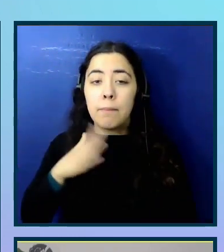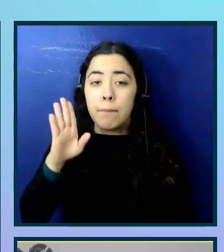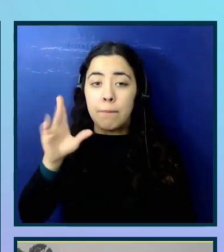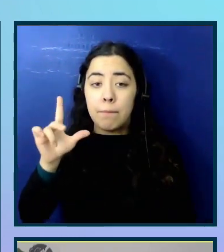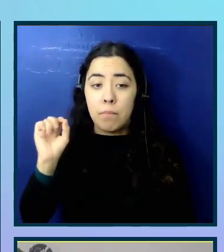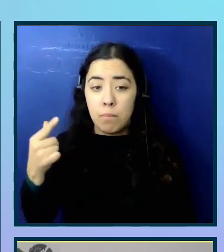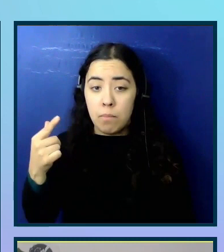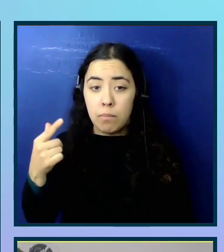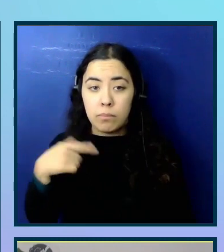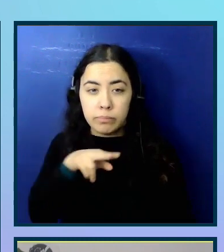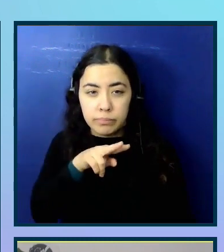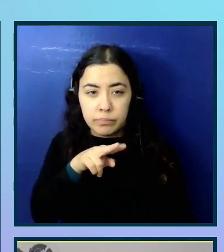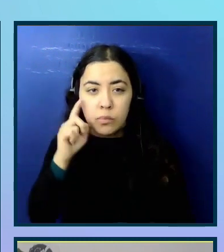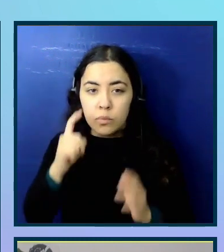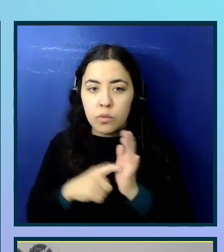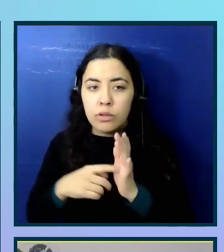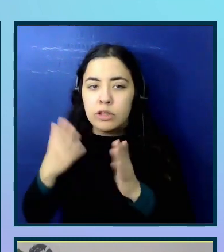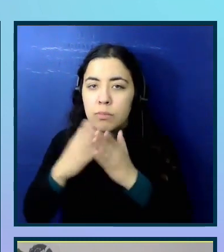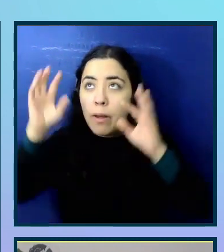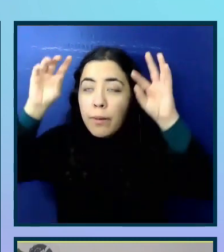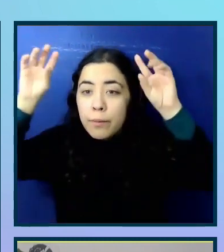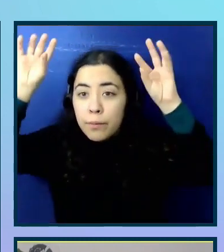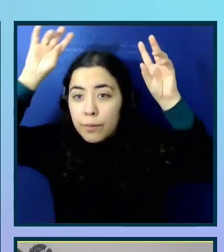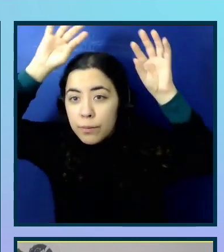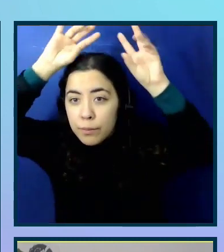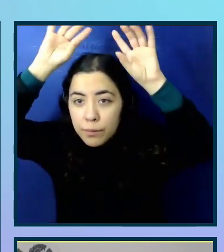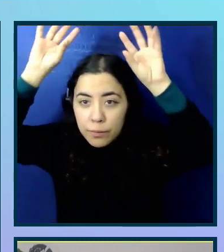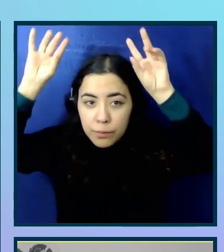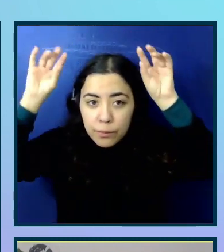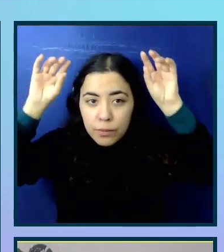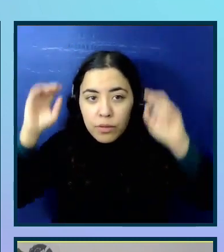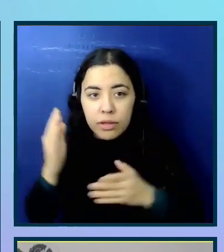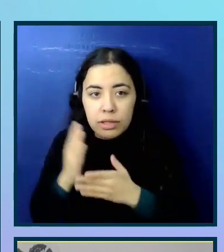I have some little things floating around my head, which can be a little bit triggering. I have these three elements.